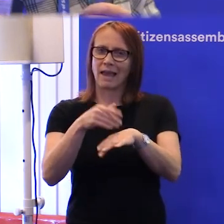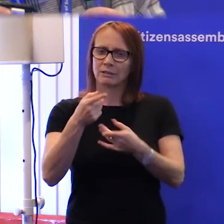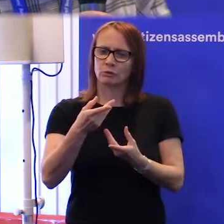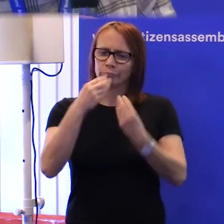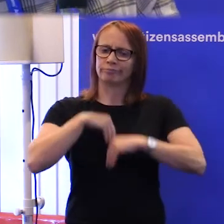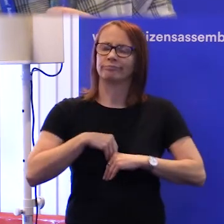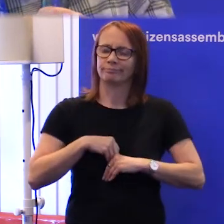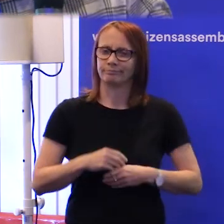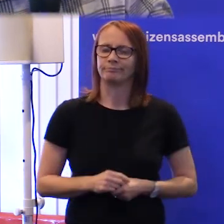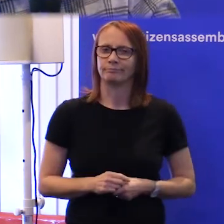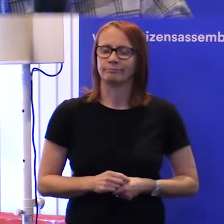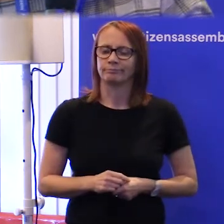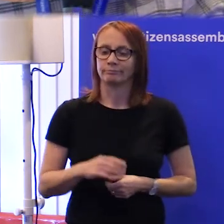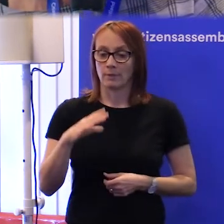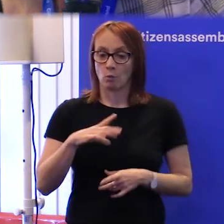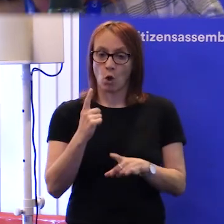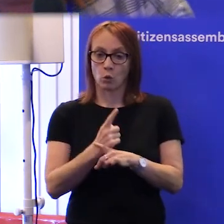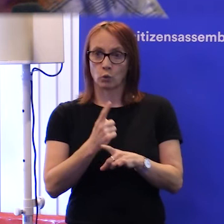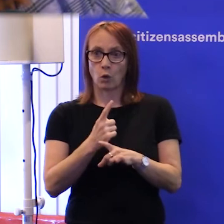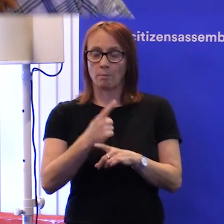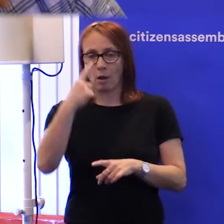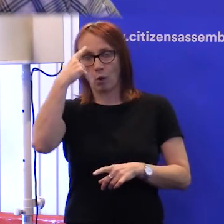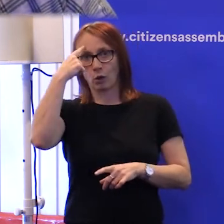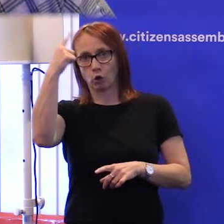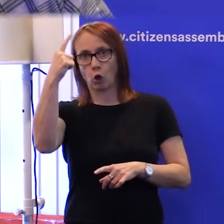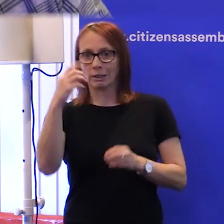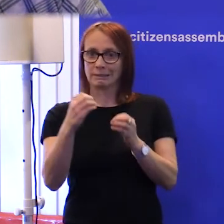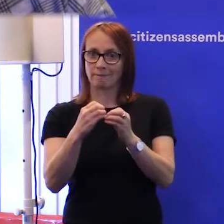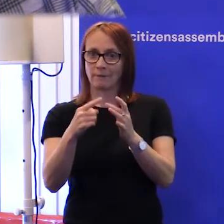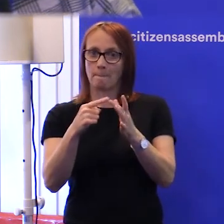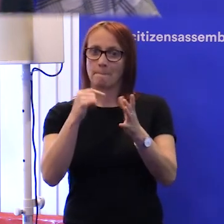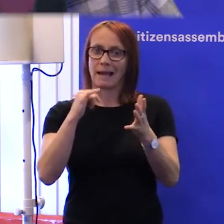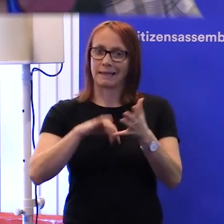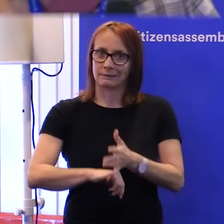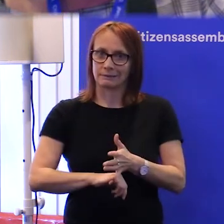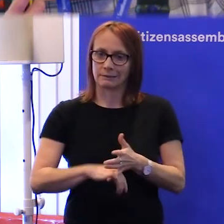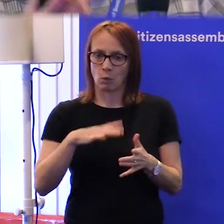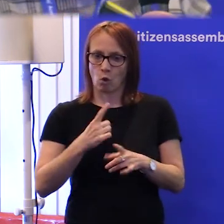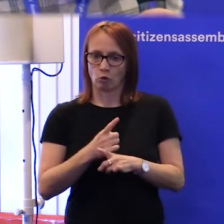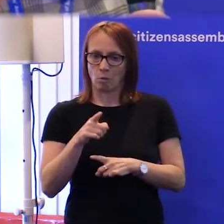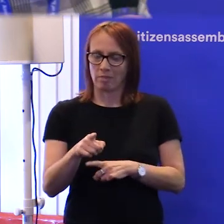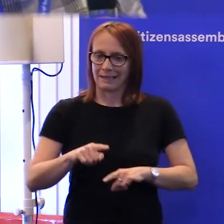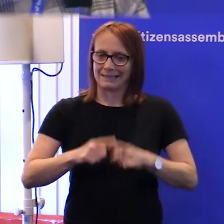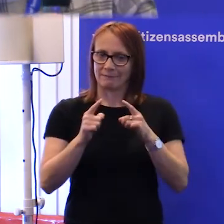to talk a little bit more about because they're particularly relevant to the types of discussions that we're going to be having over the next couple of